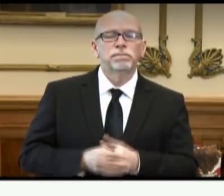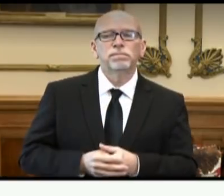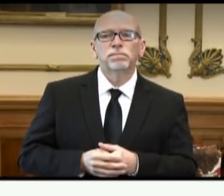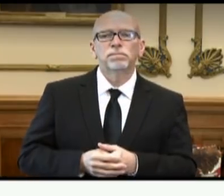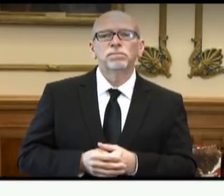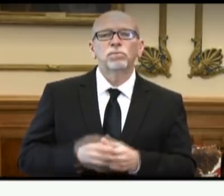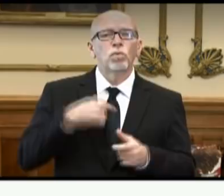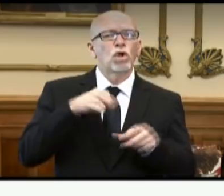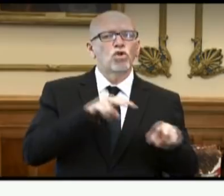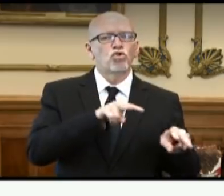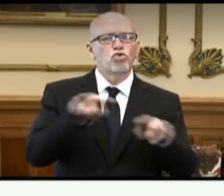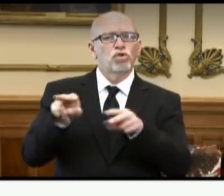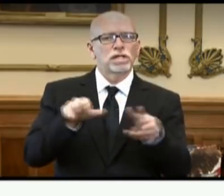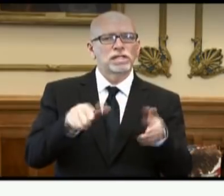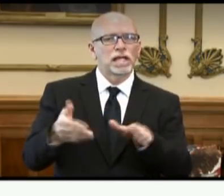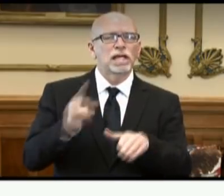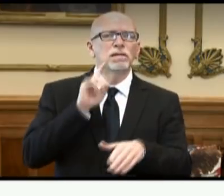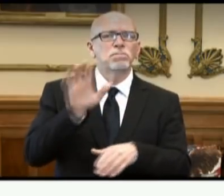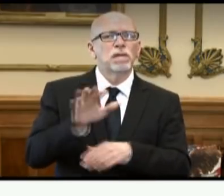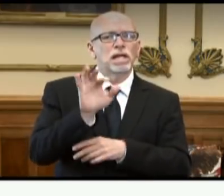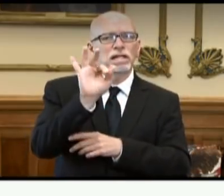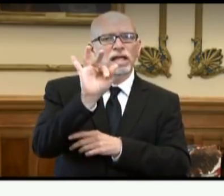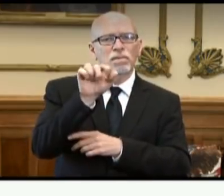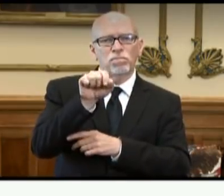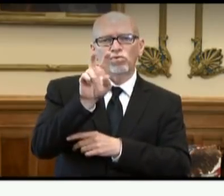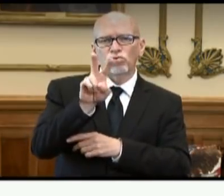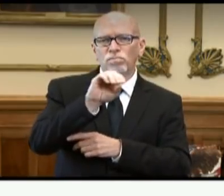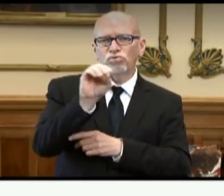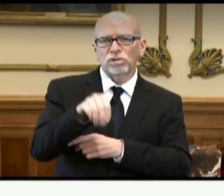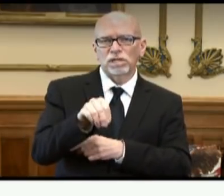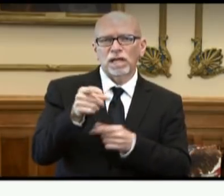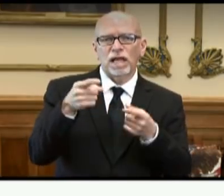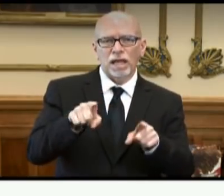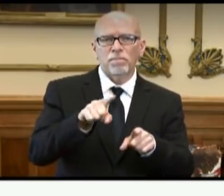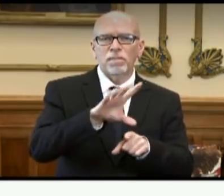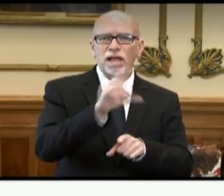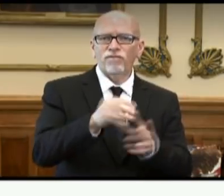MISSING ABOUT 57 PERCENT OF THE DATA WHEN WE LOOK AT THIS. WE